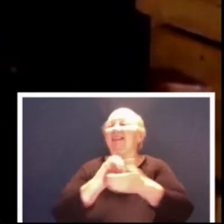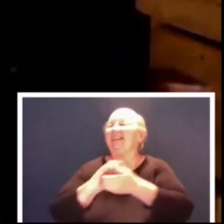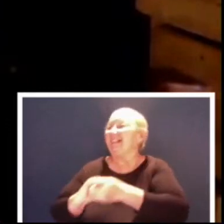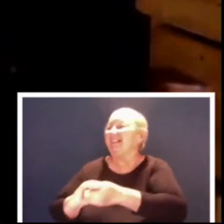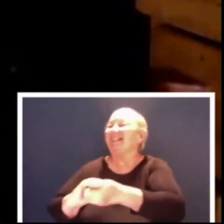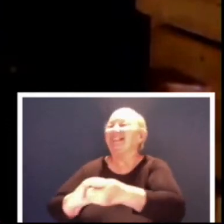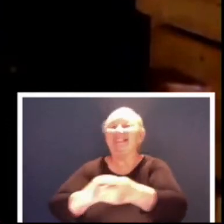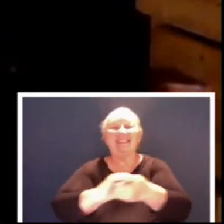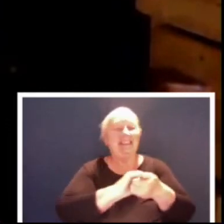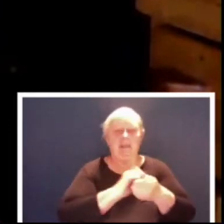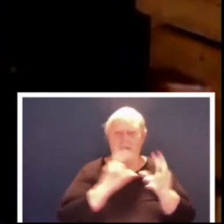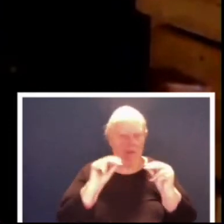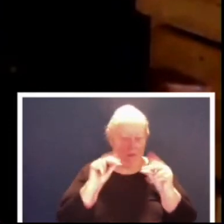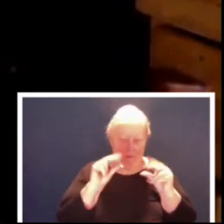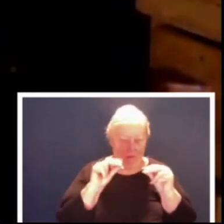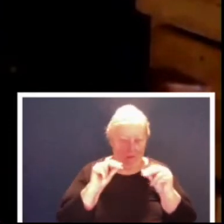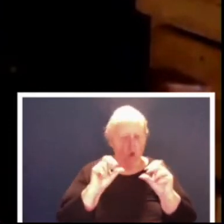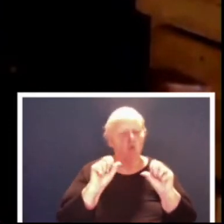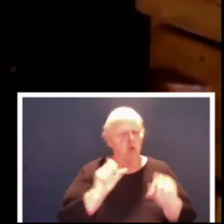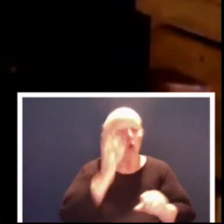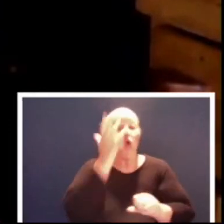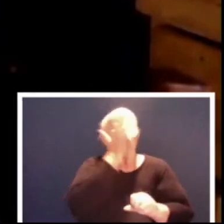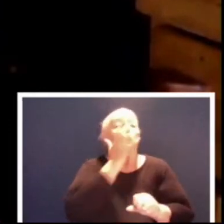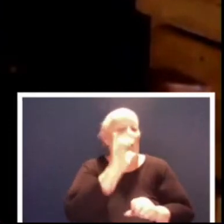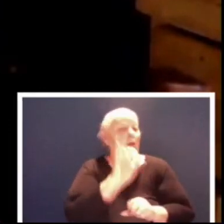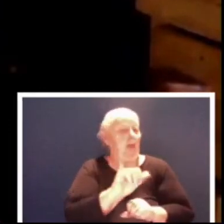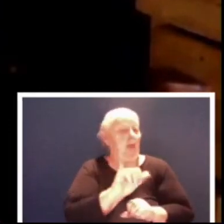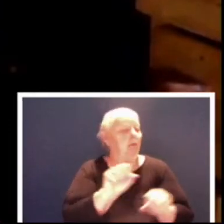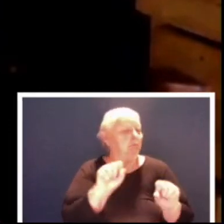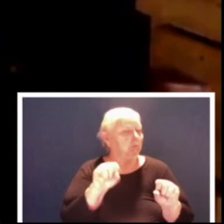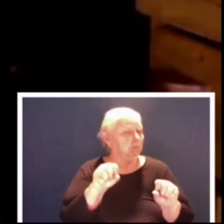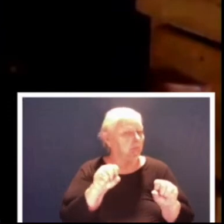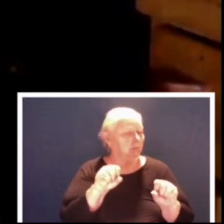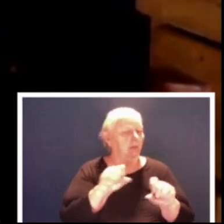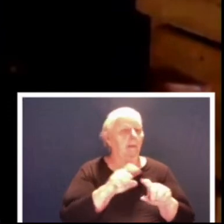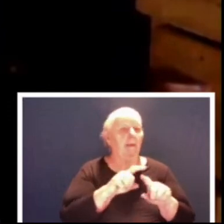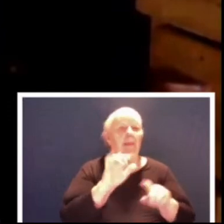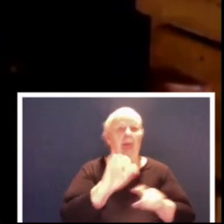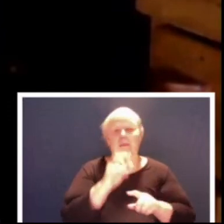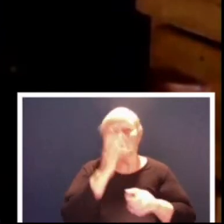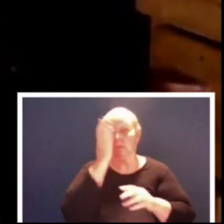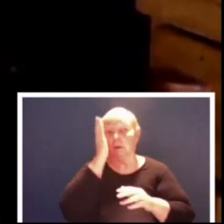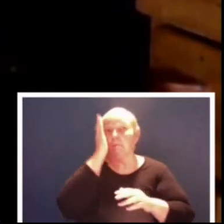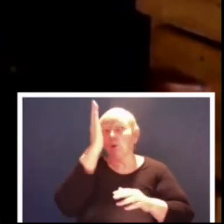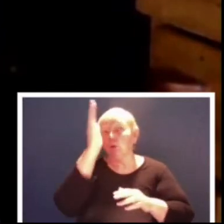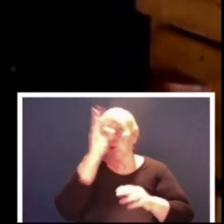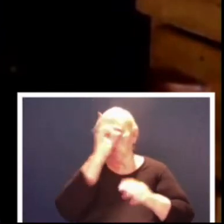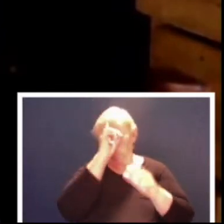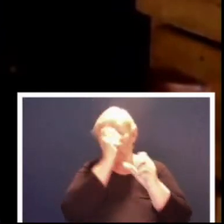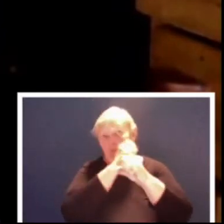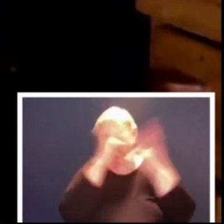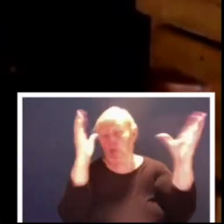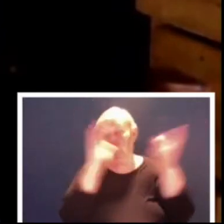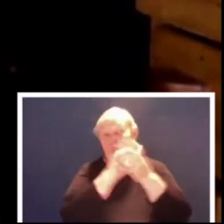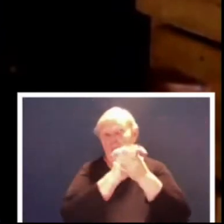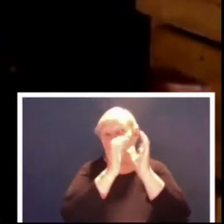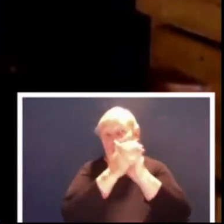That's one of many possibilities of future vision for peace. The vision I have is more principle based,